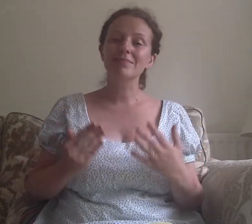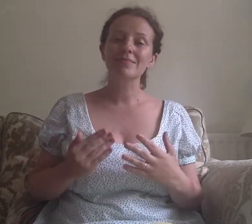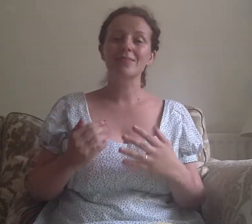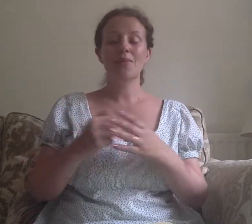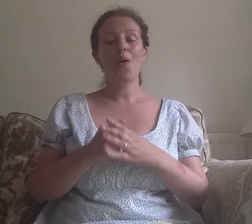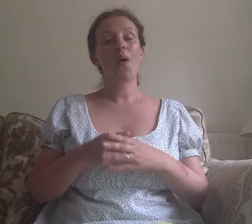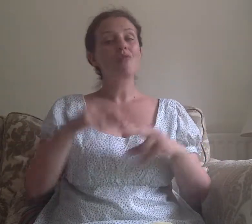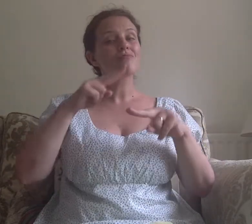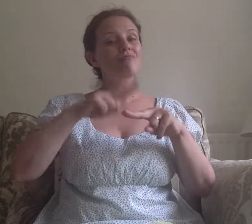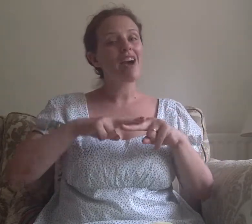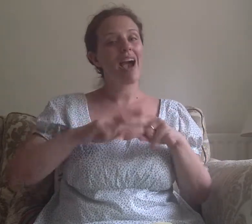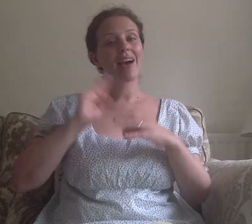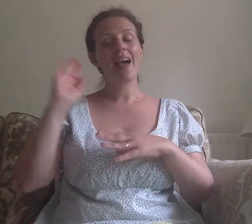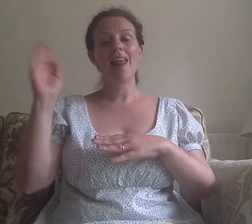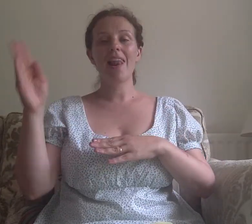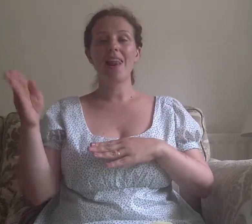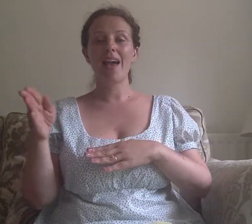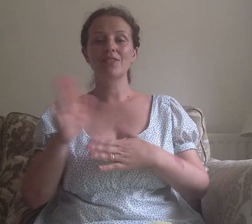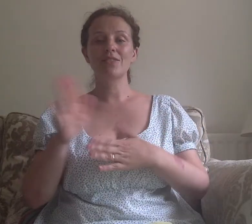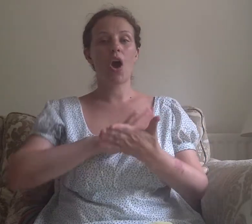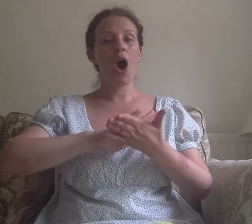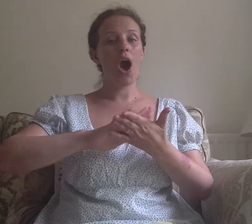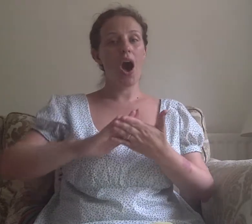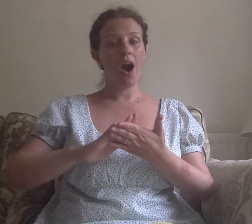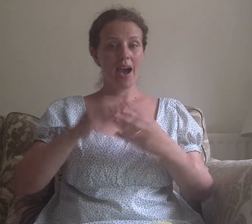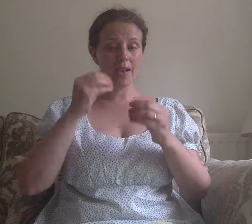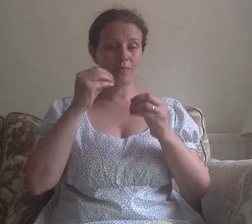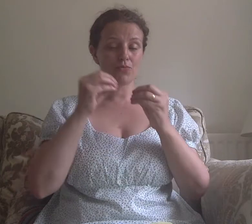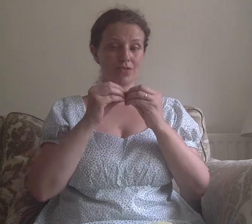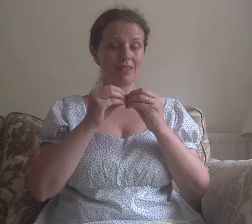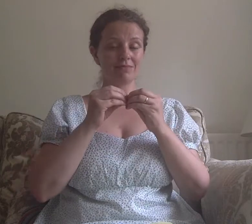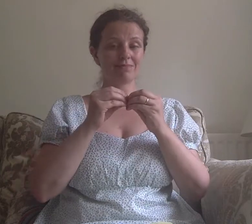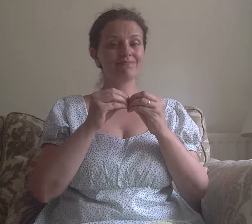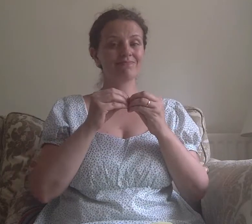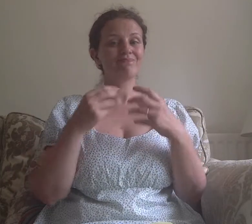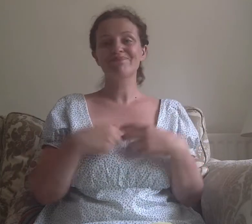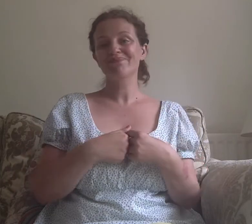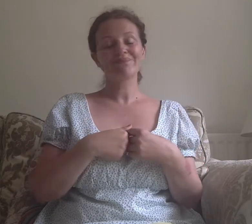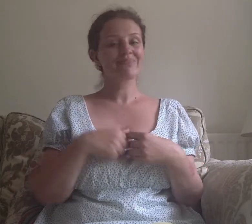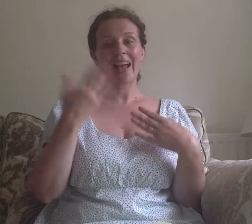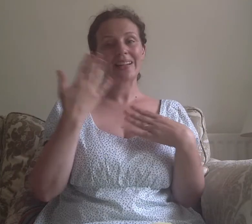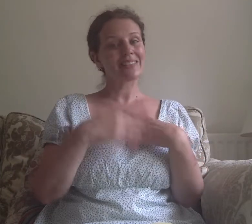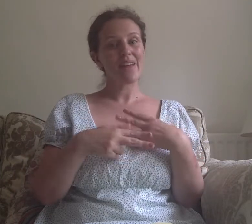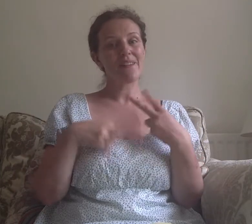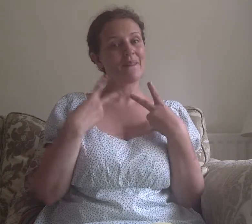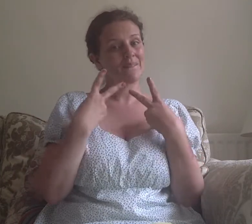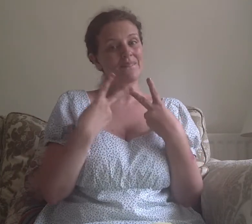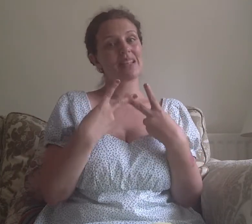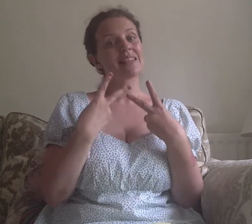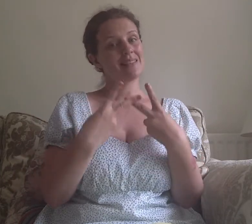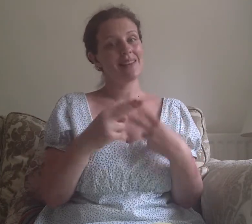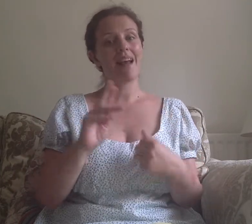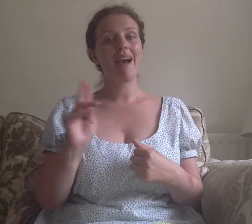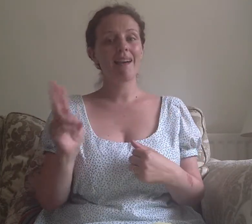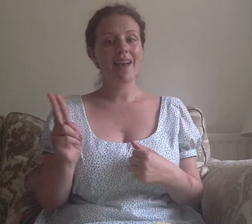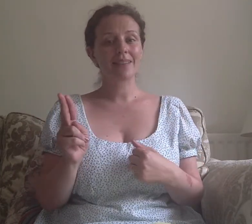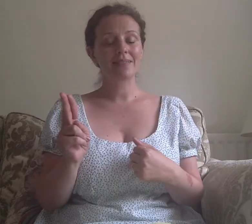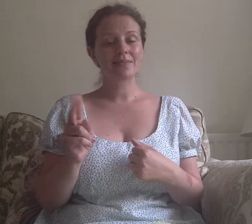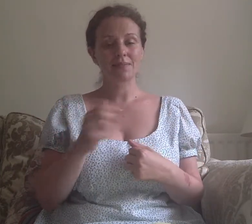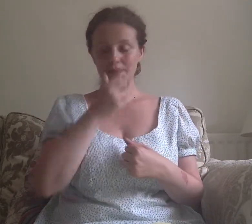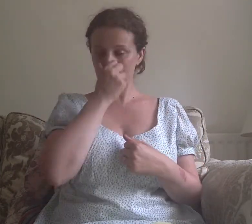So Frank left Highbury and never visited again.